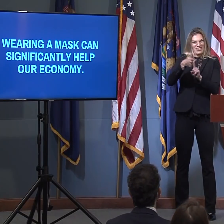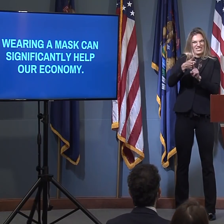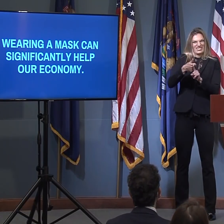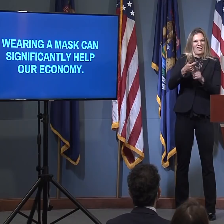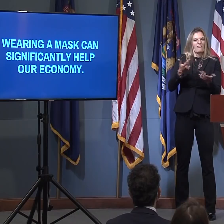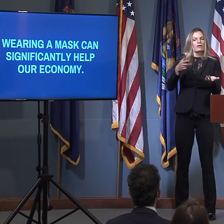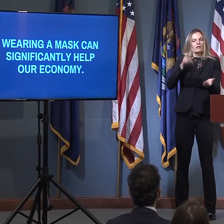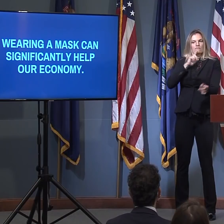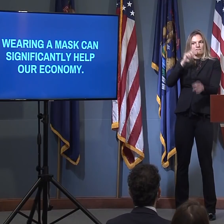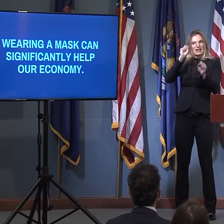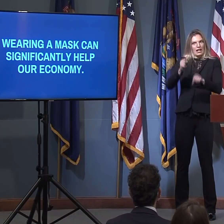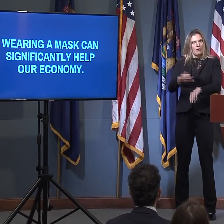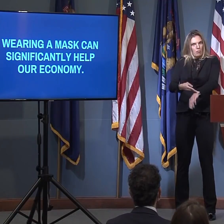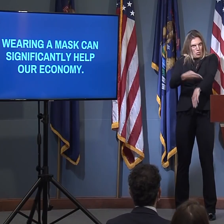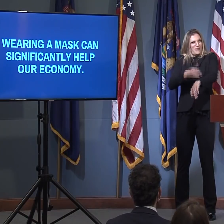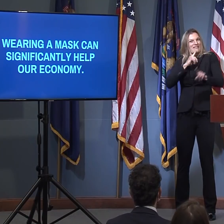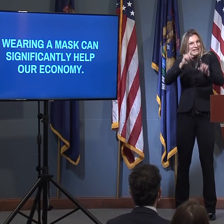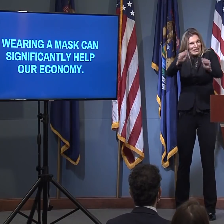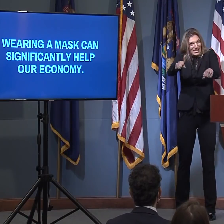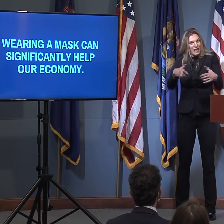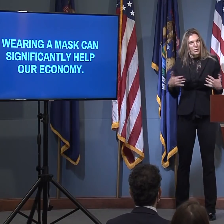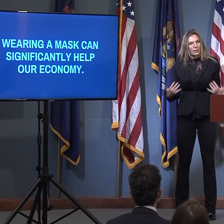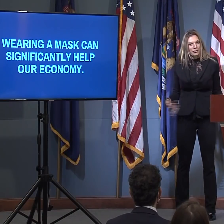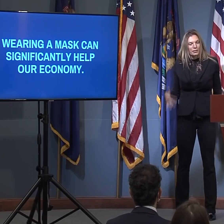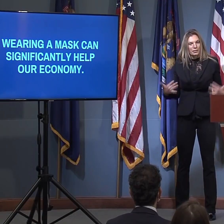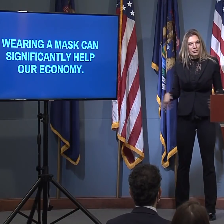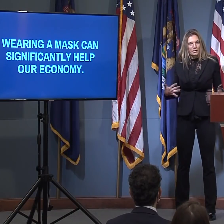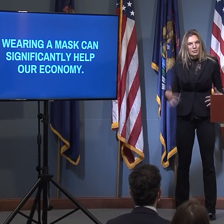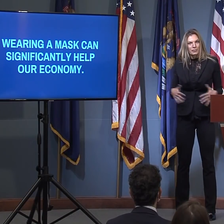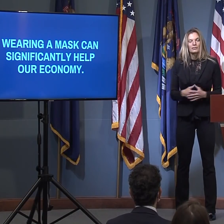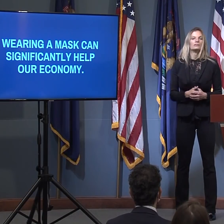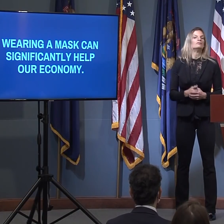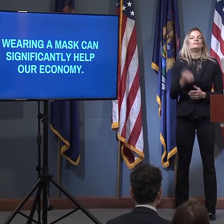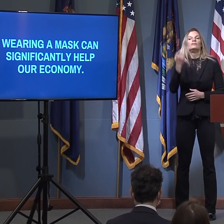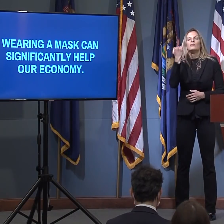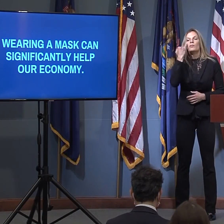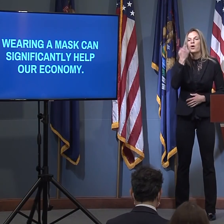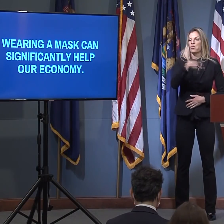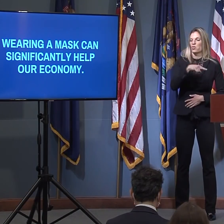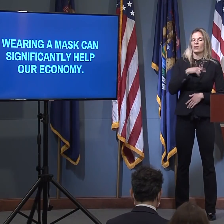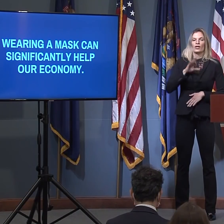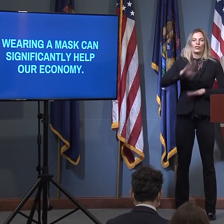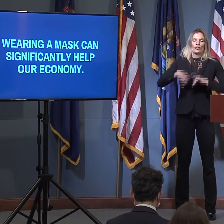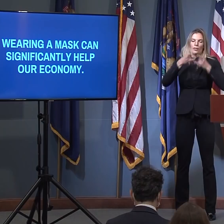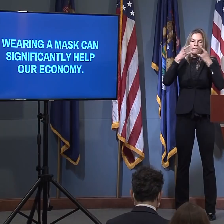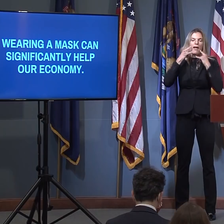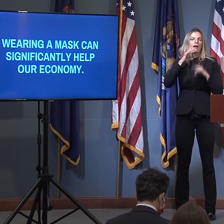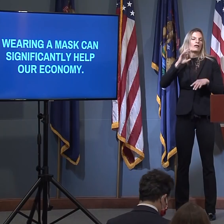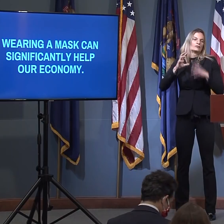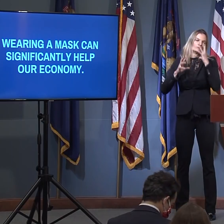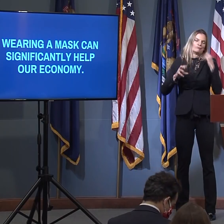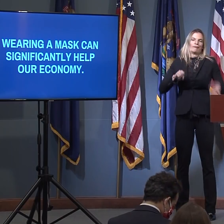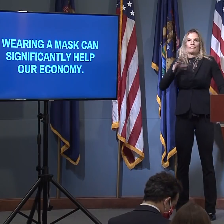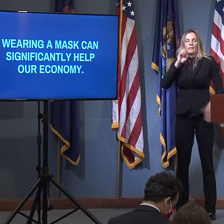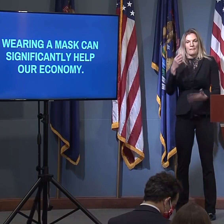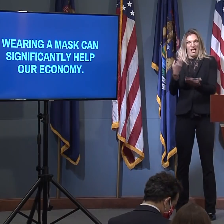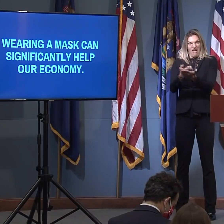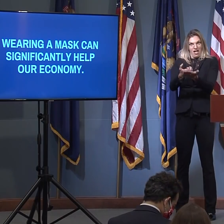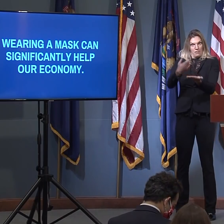THAT IS MASSIVE. SO IF MICHIGAN AROUNDS DON'T MASK UP WHEN WE'RE GOING OUT IN PUBLIC,WHO CASE COULD RISE AND